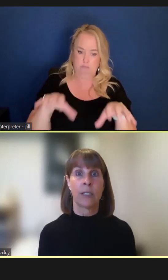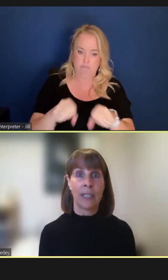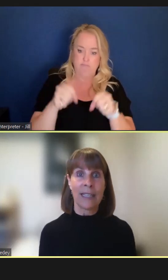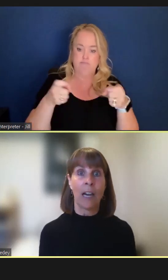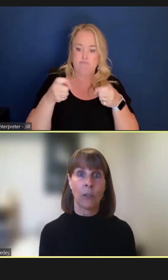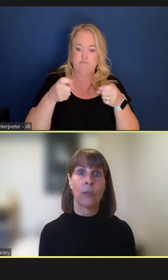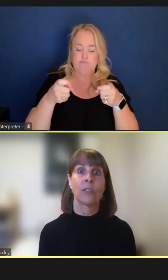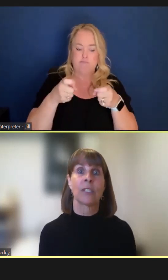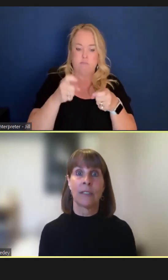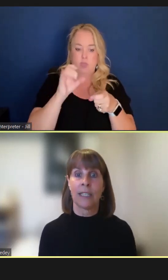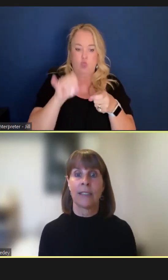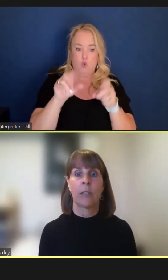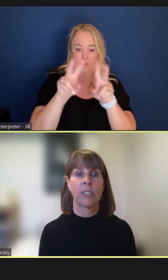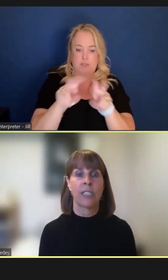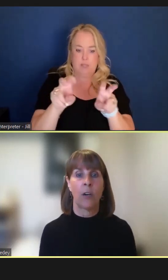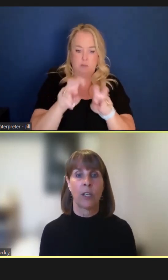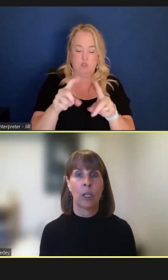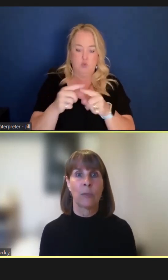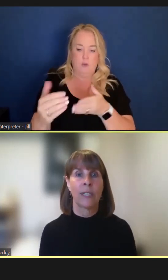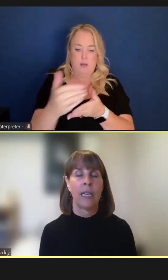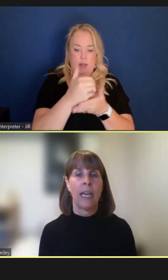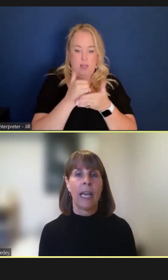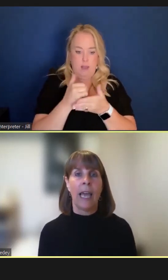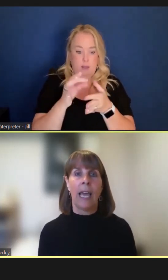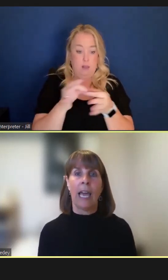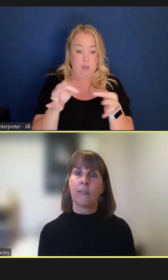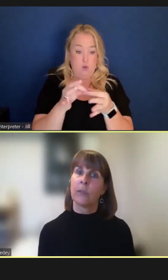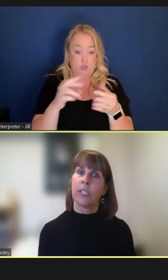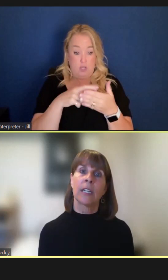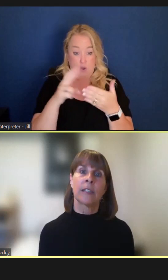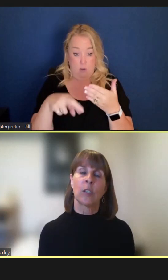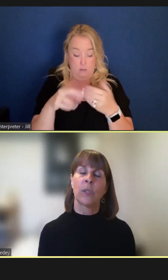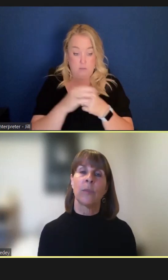allow you to collect language outcomes after we talk a little bit about